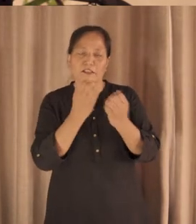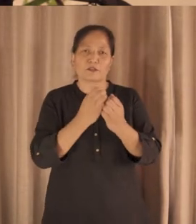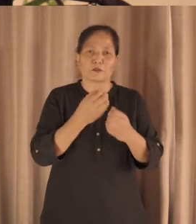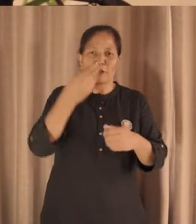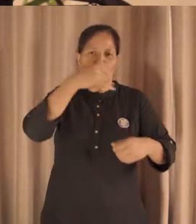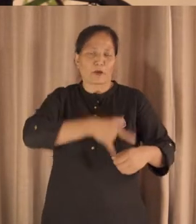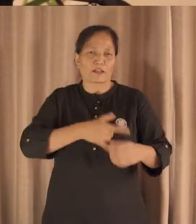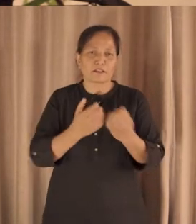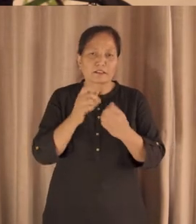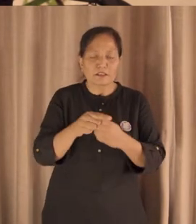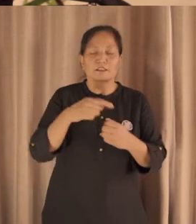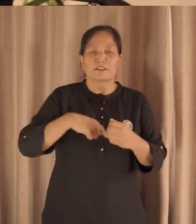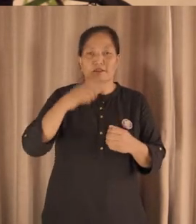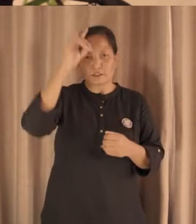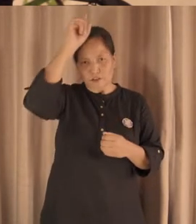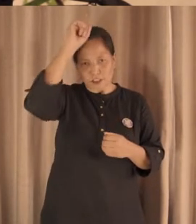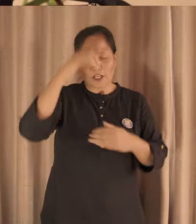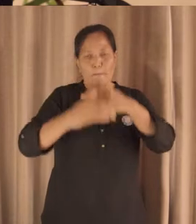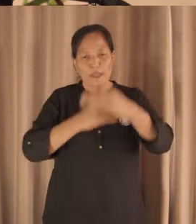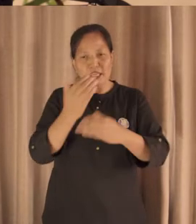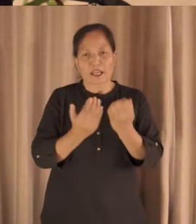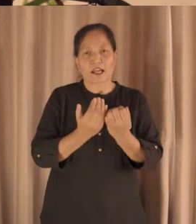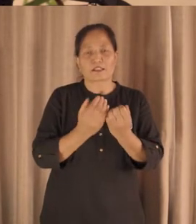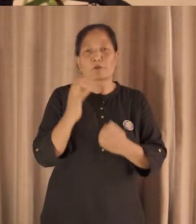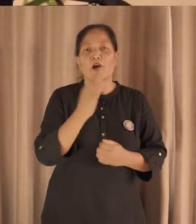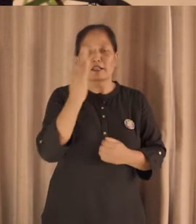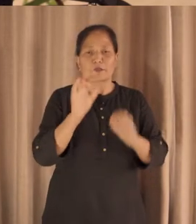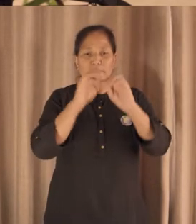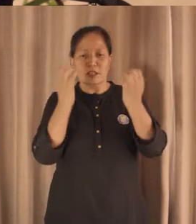discussed and agreed upon during the first constitution making process were missing.